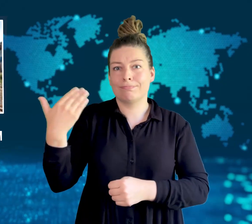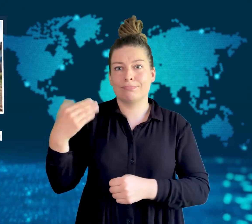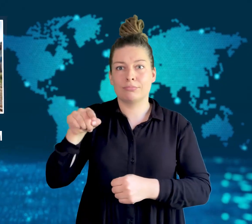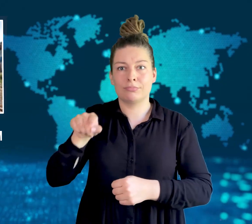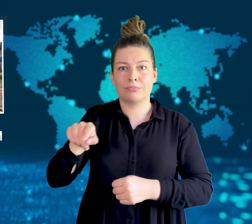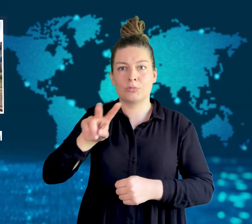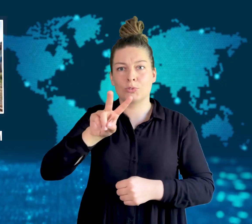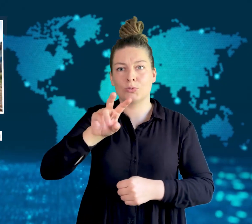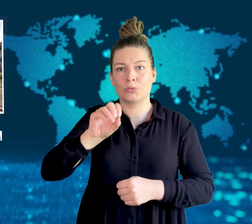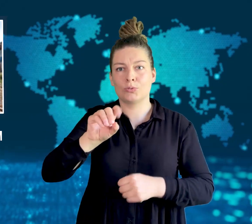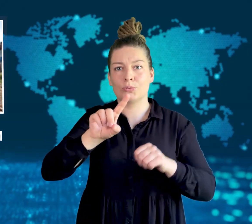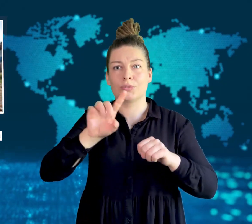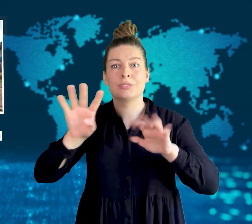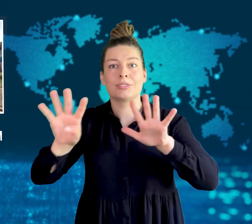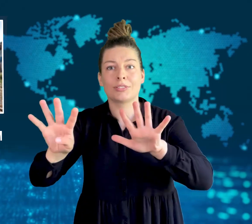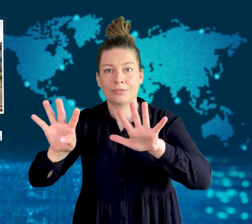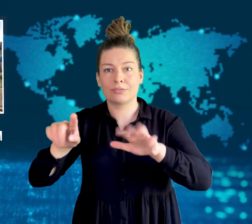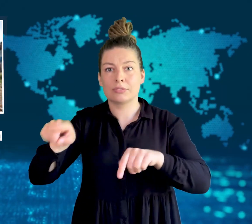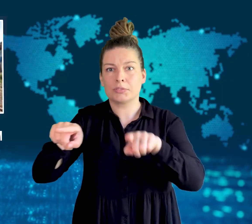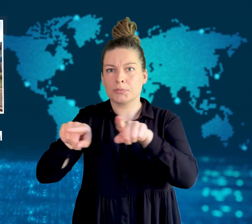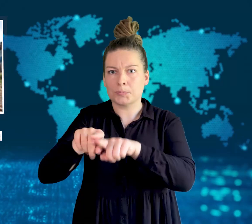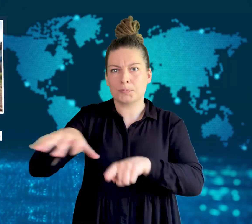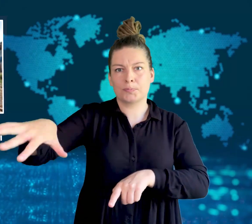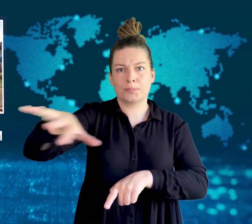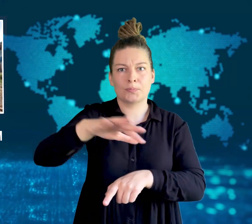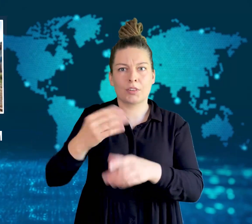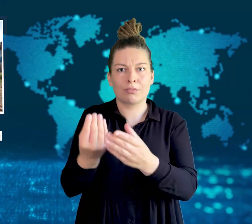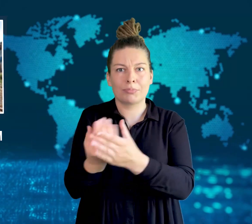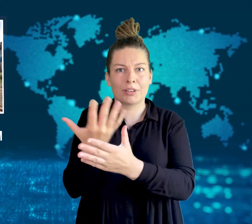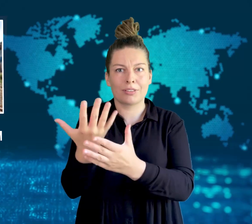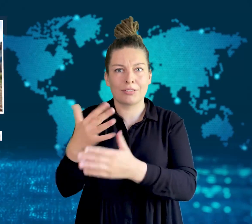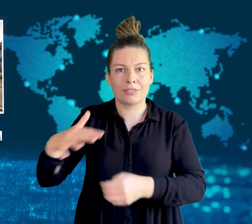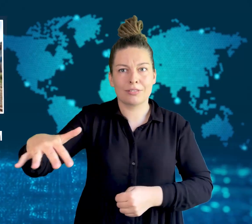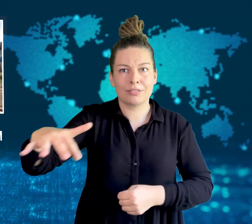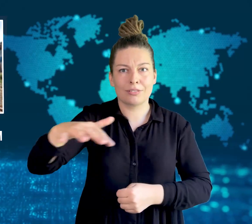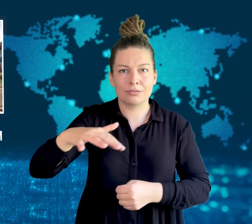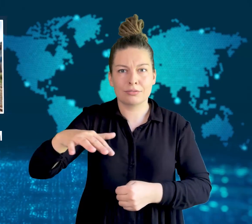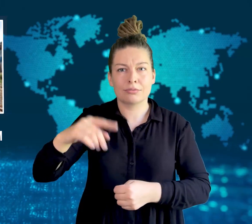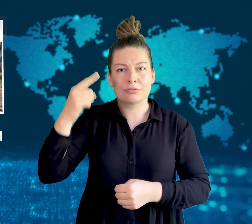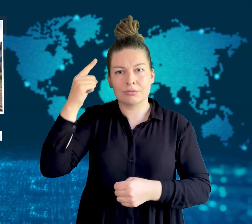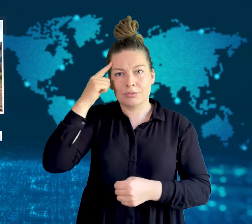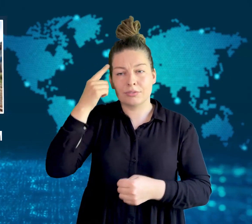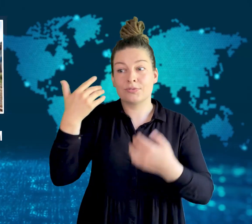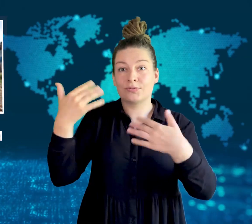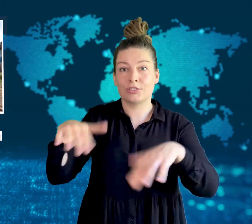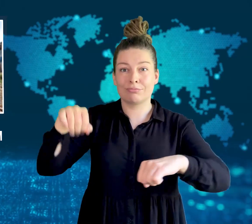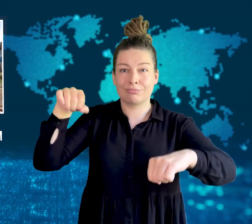The five guards who beat him were charged with his death,